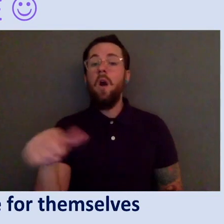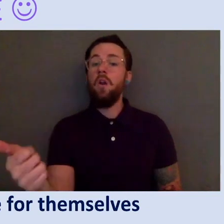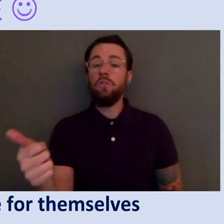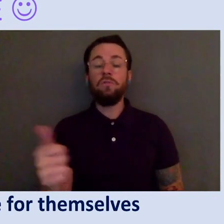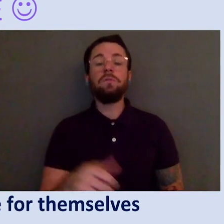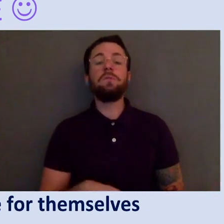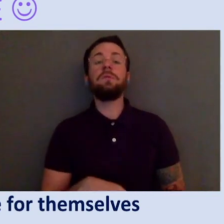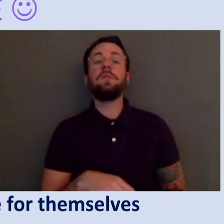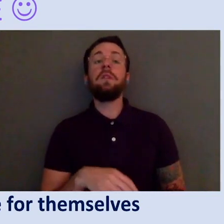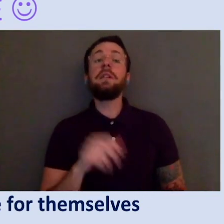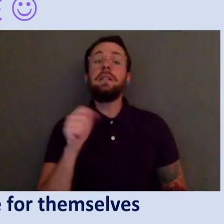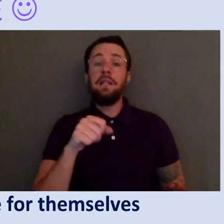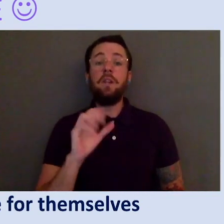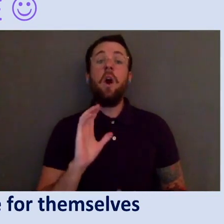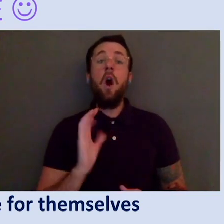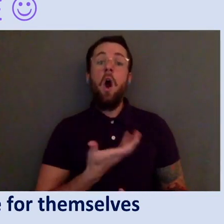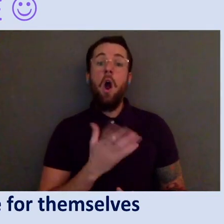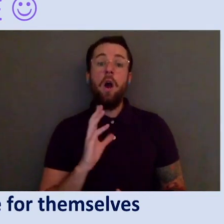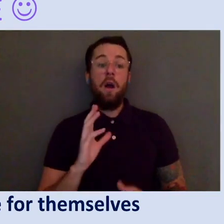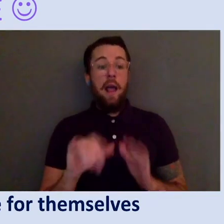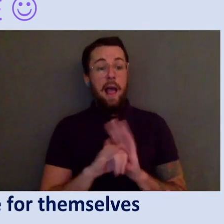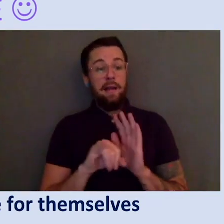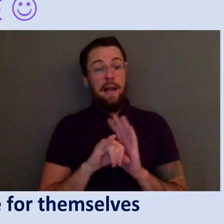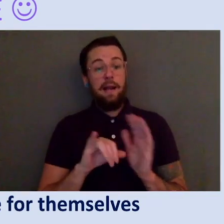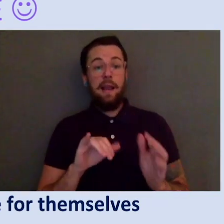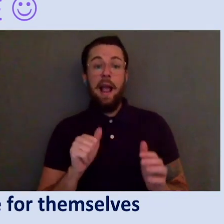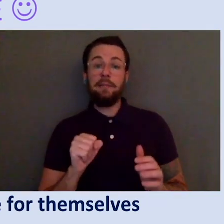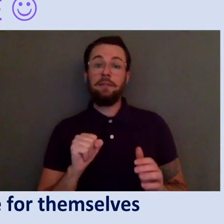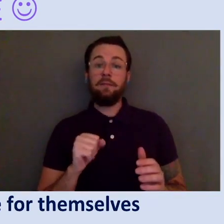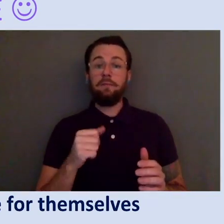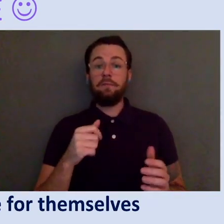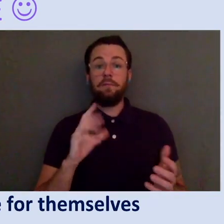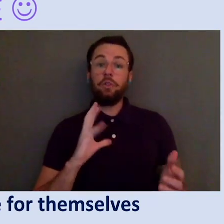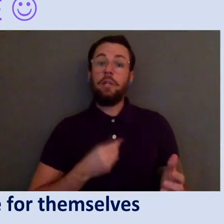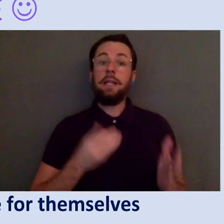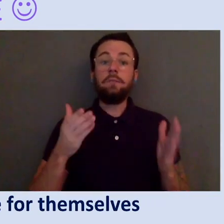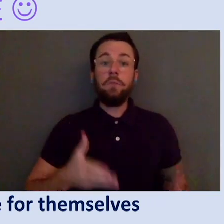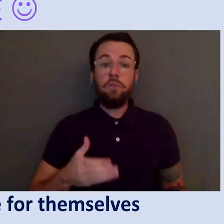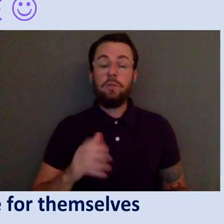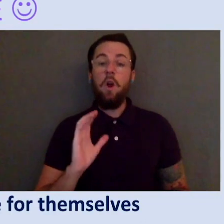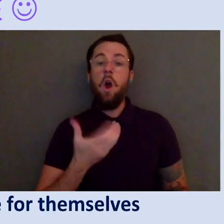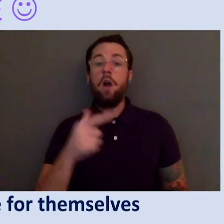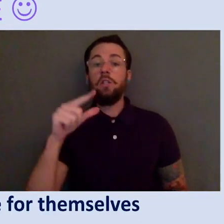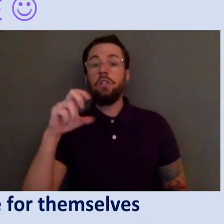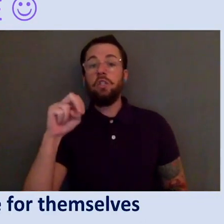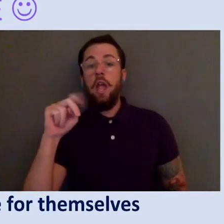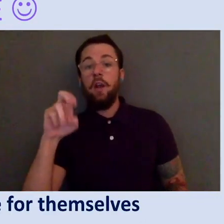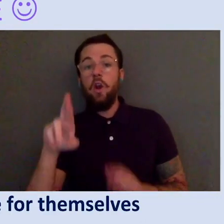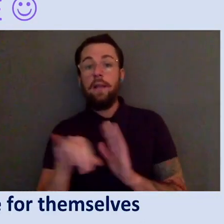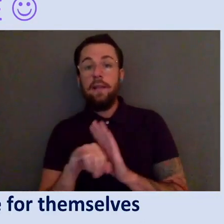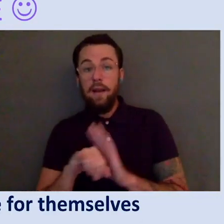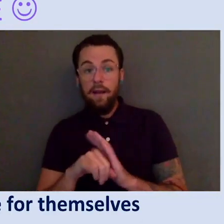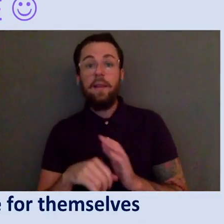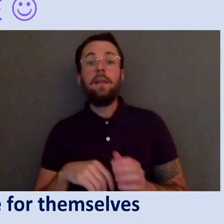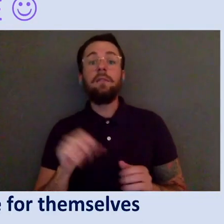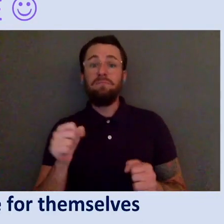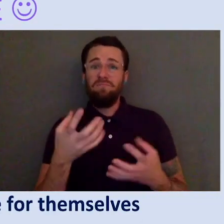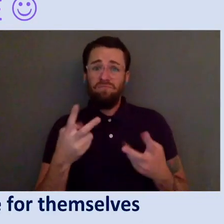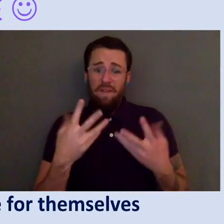Please again, don't ask about surgical history. It's also not polite to out others in the community.